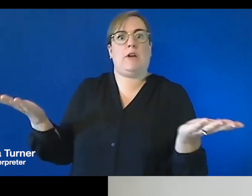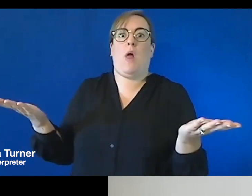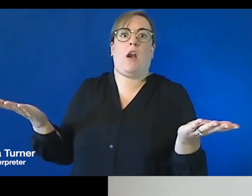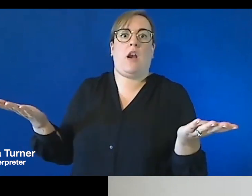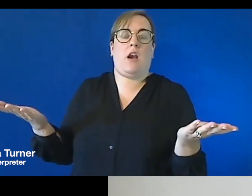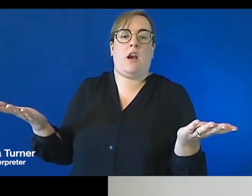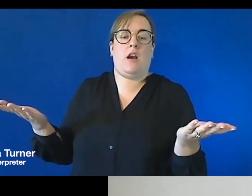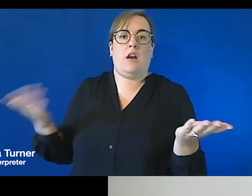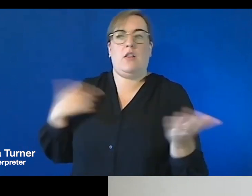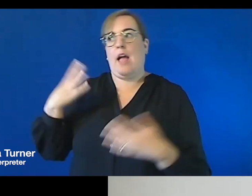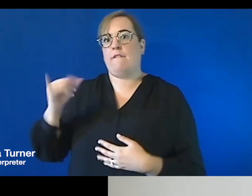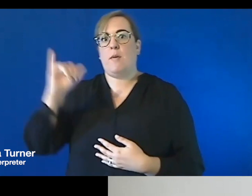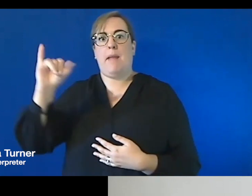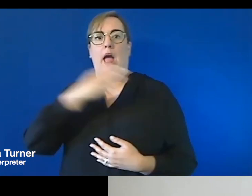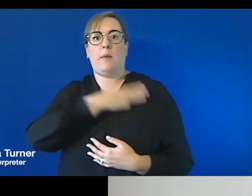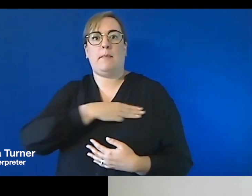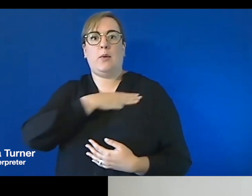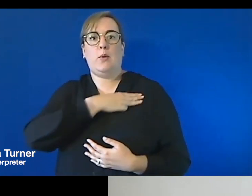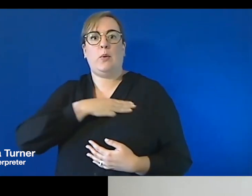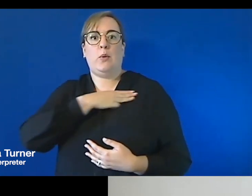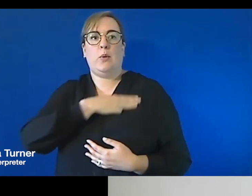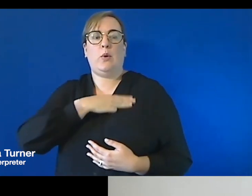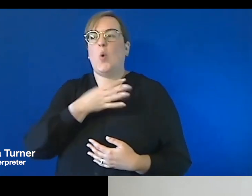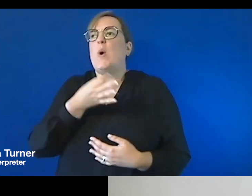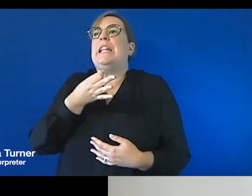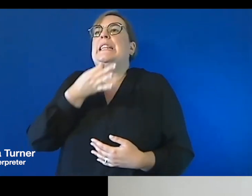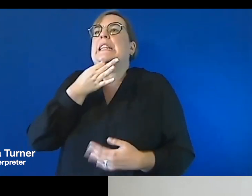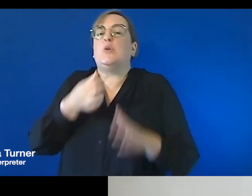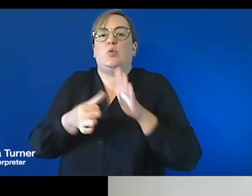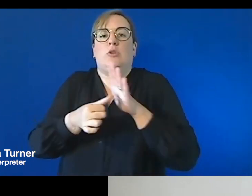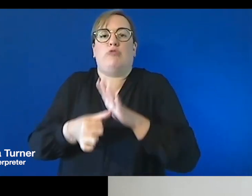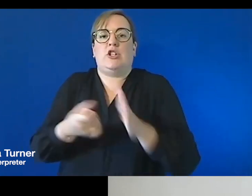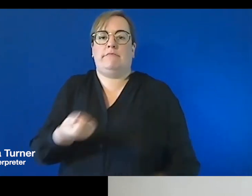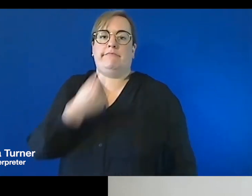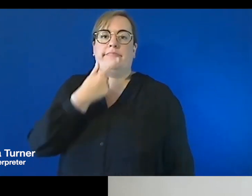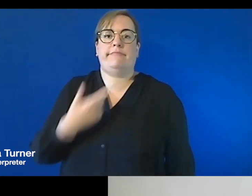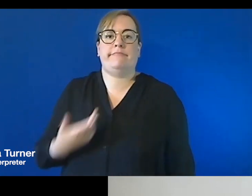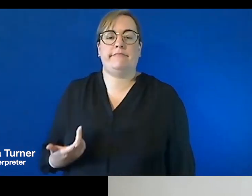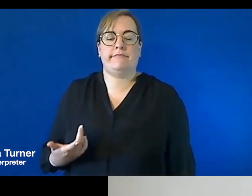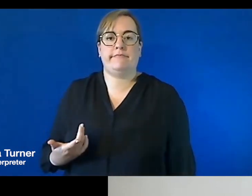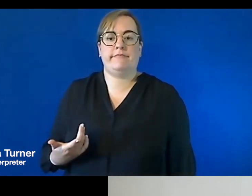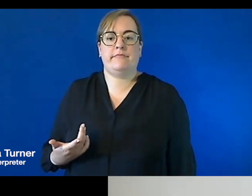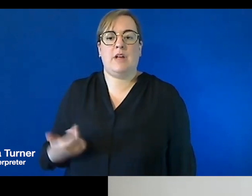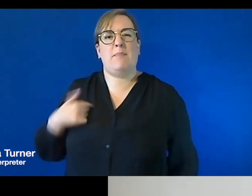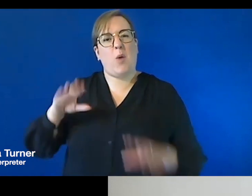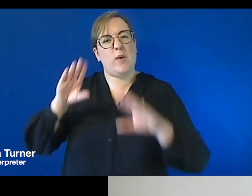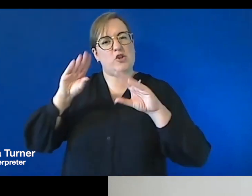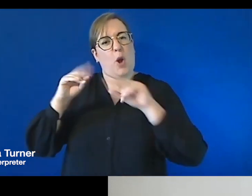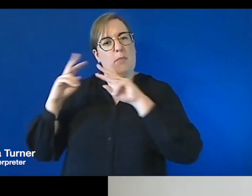bad mood or some slight depression. In in the end we just stopped actual research in the major